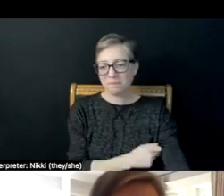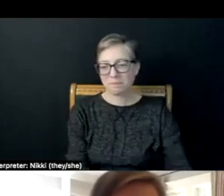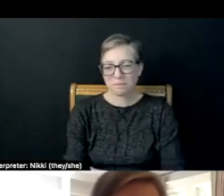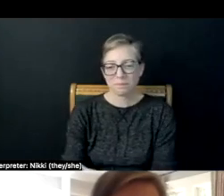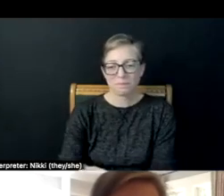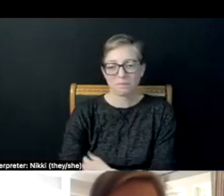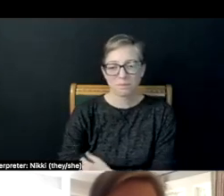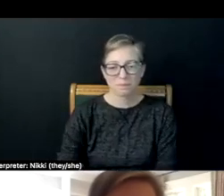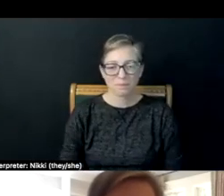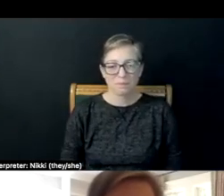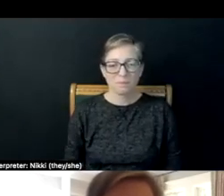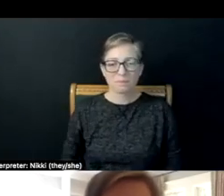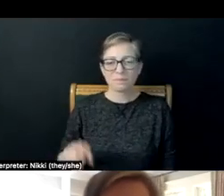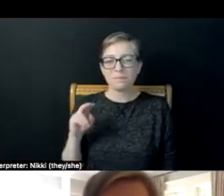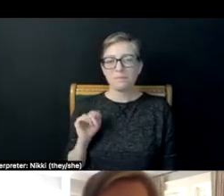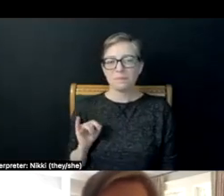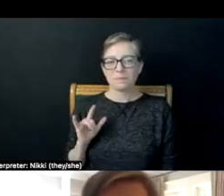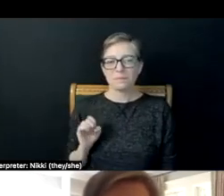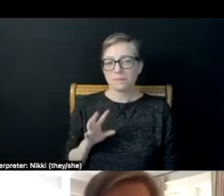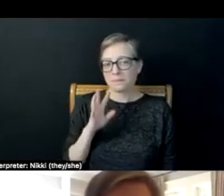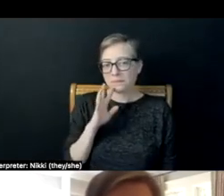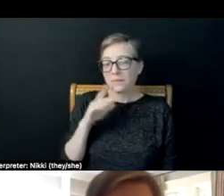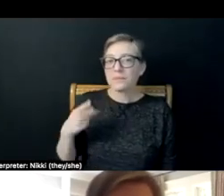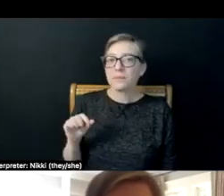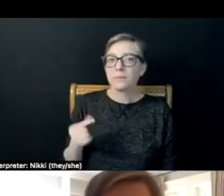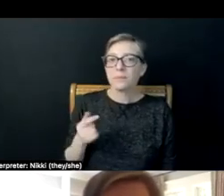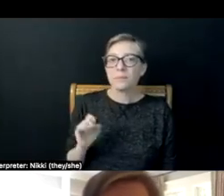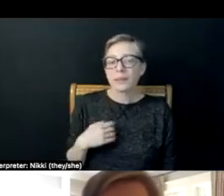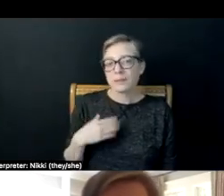Paige, thank you so much for providing that perspective.